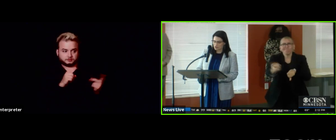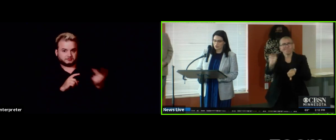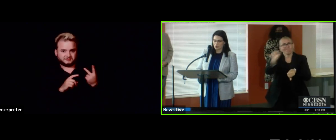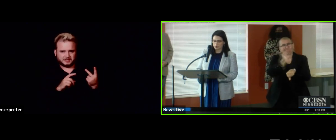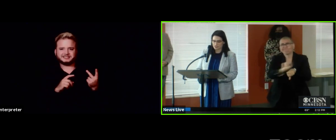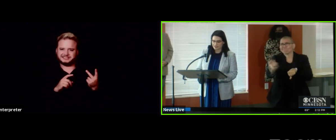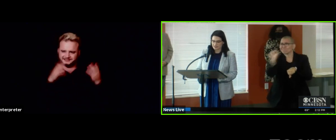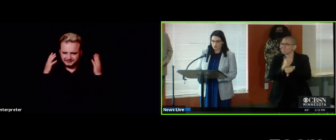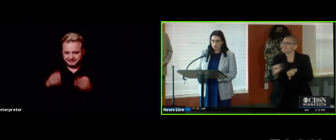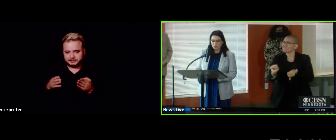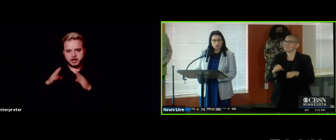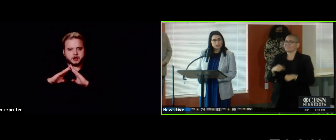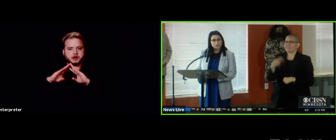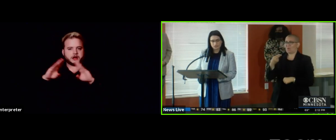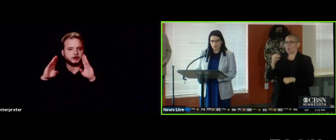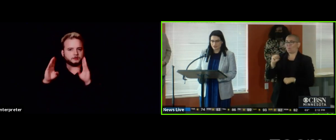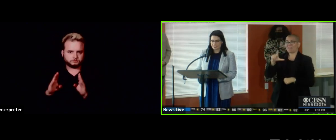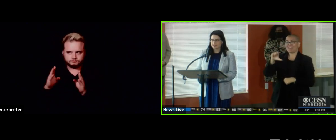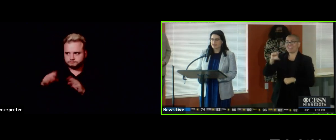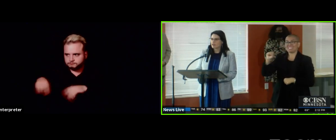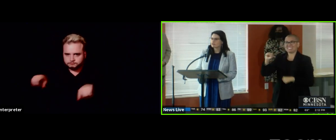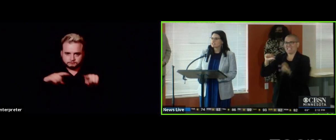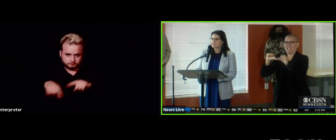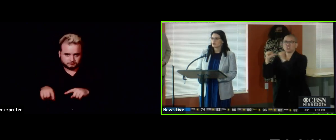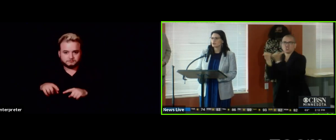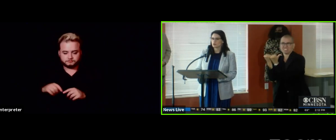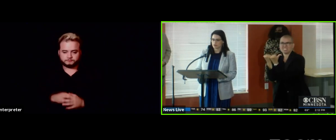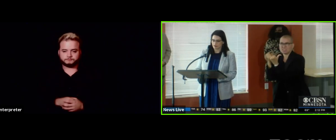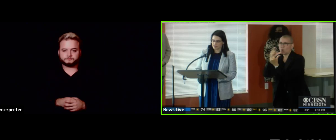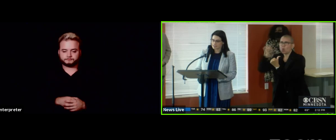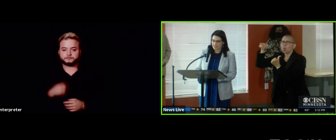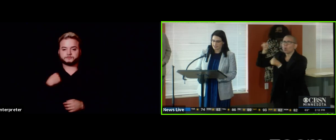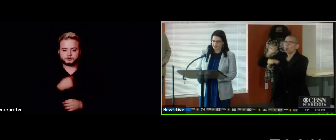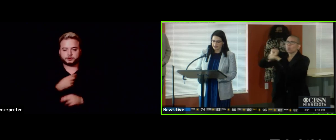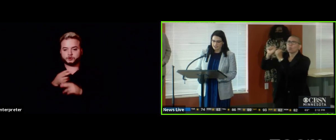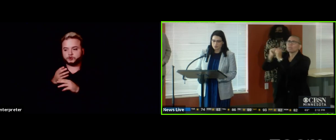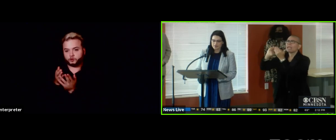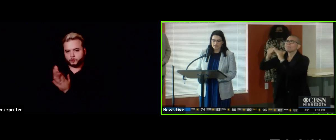on Homelessness. We've been working with communities in every single corner of this state to provide